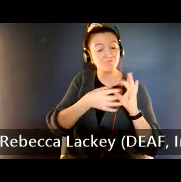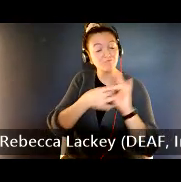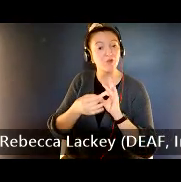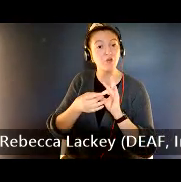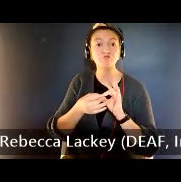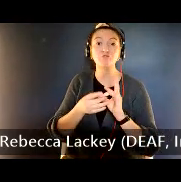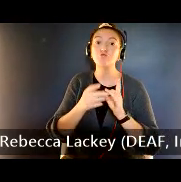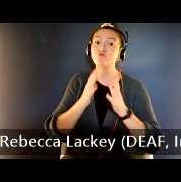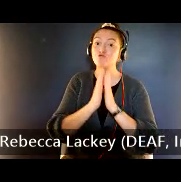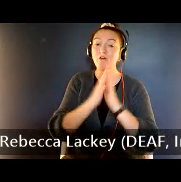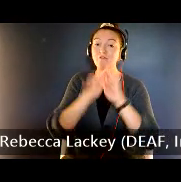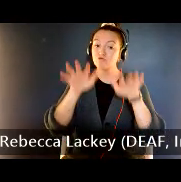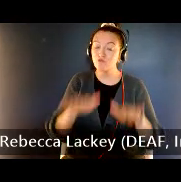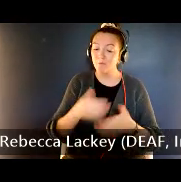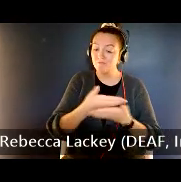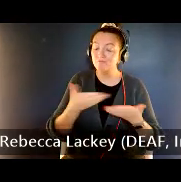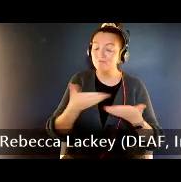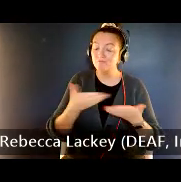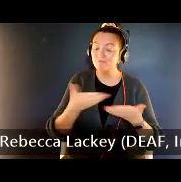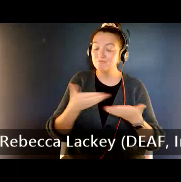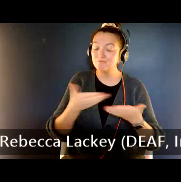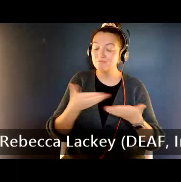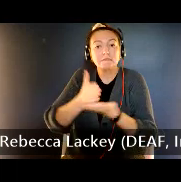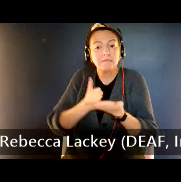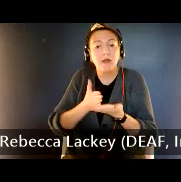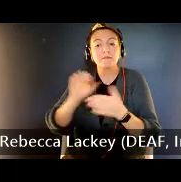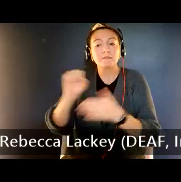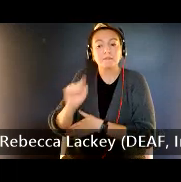features that we're going to be installing and selected Saint Louis County subdivisions.